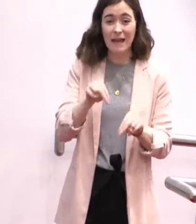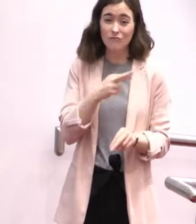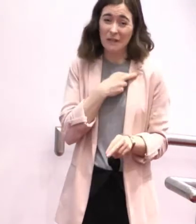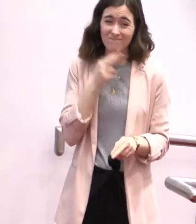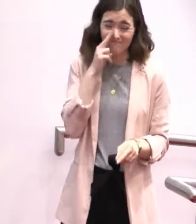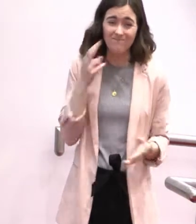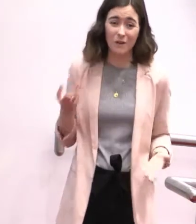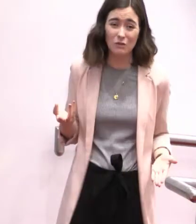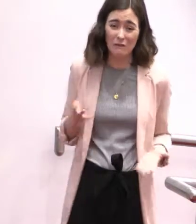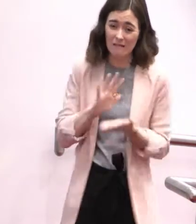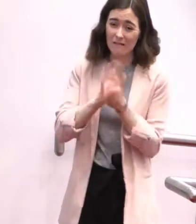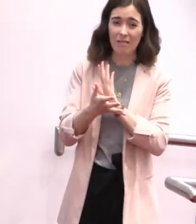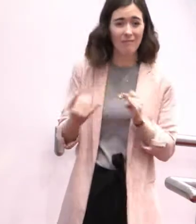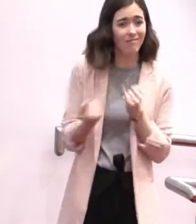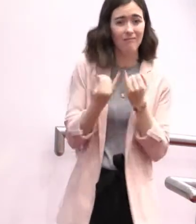heard today.